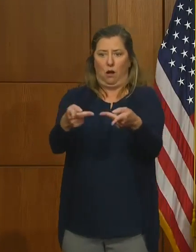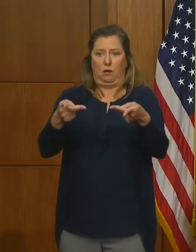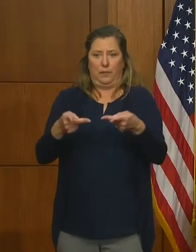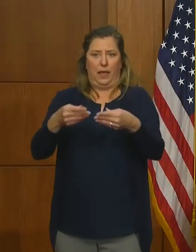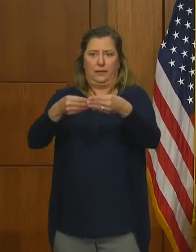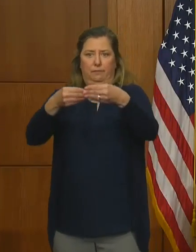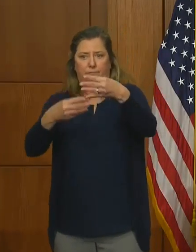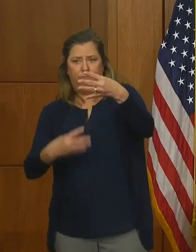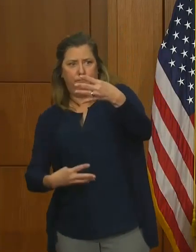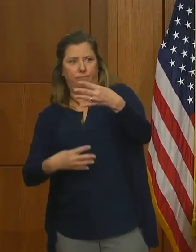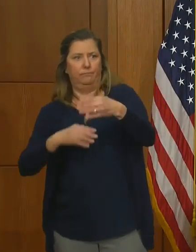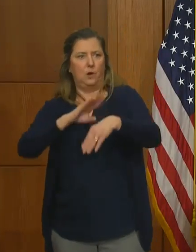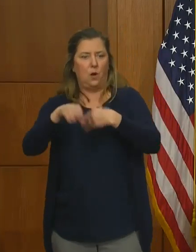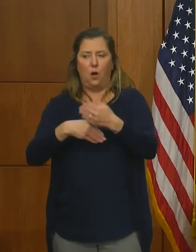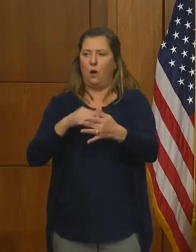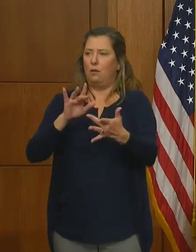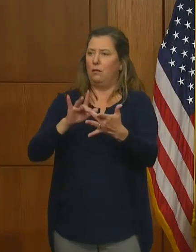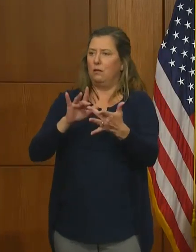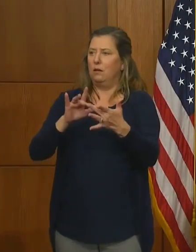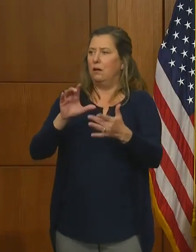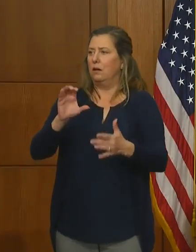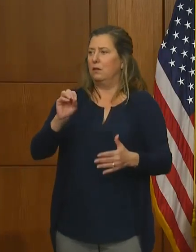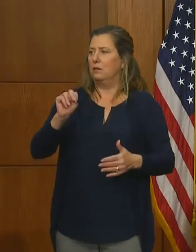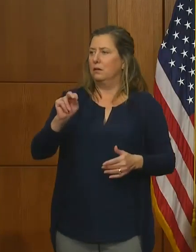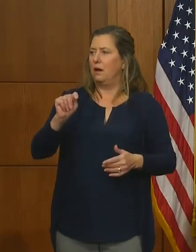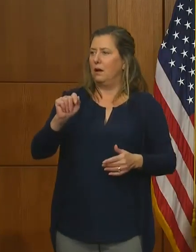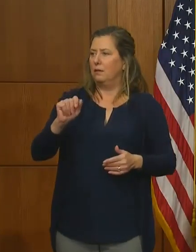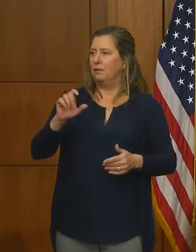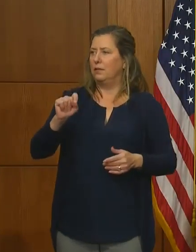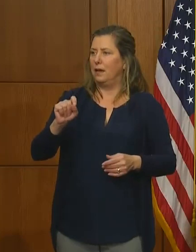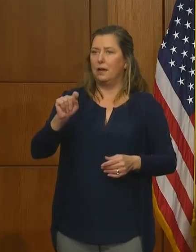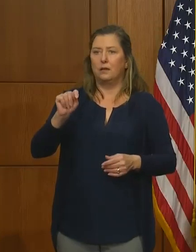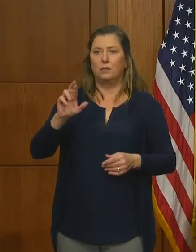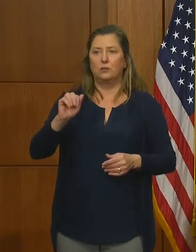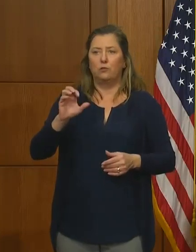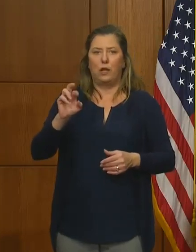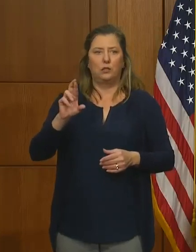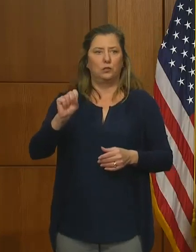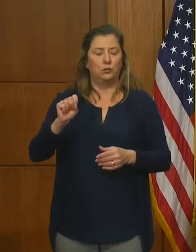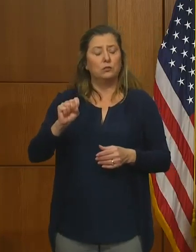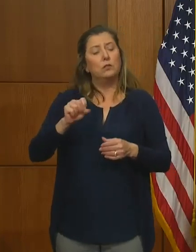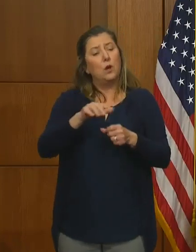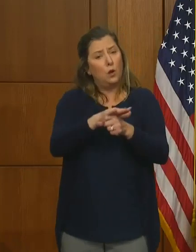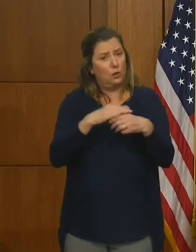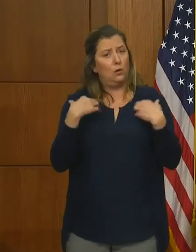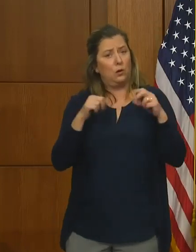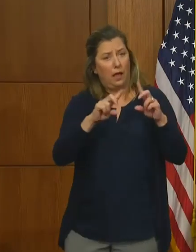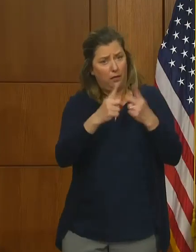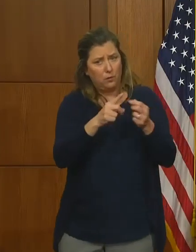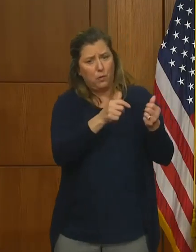DON'T HAVE A US CENTRAL- ROSTER